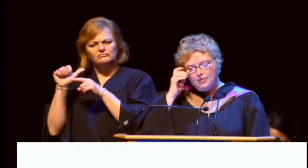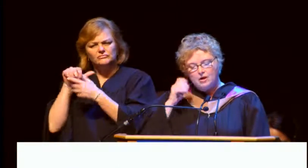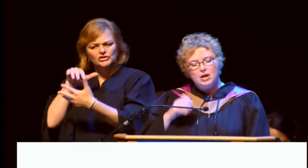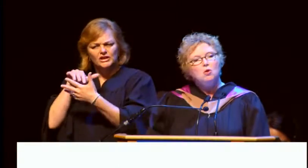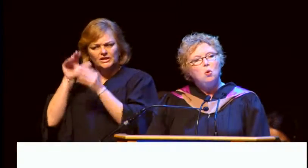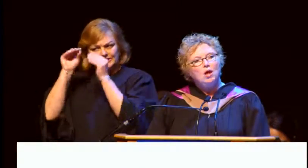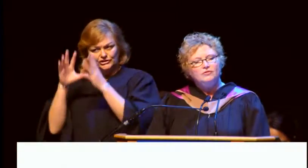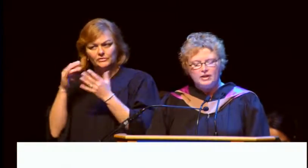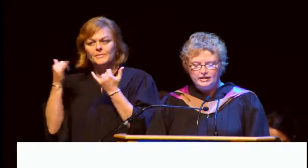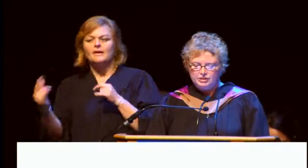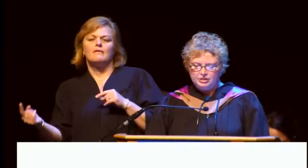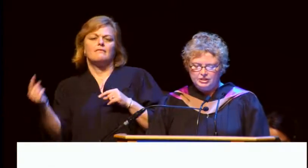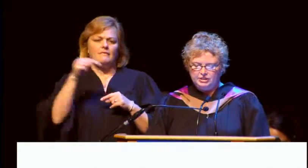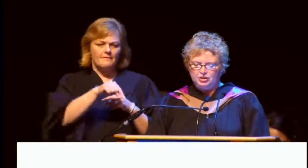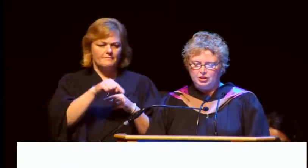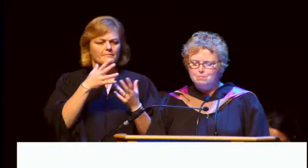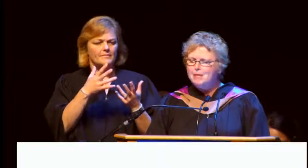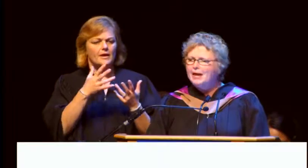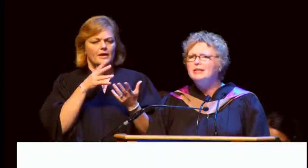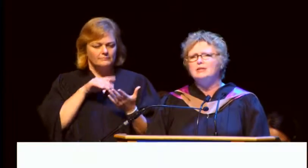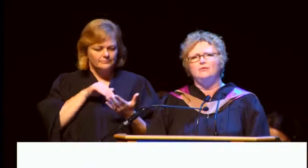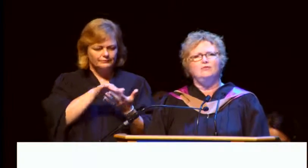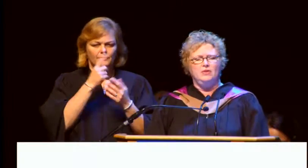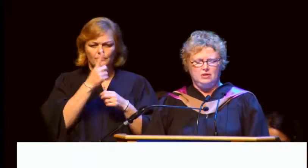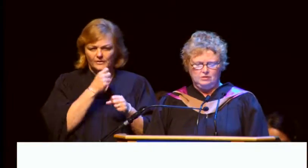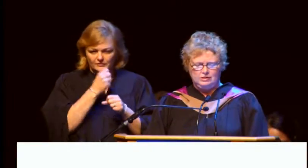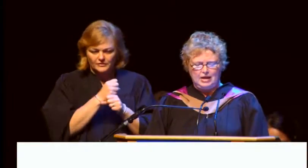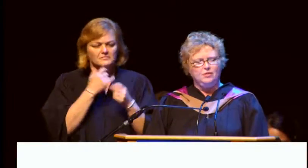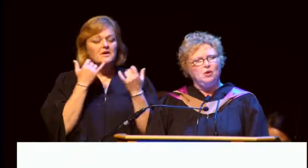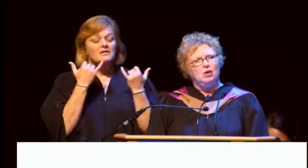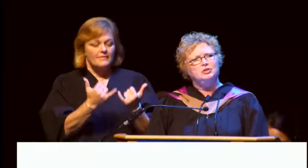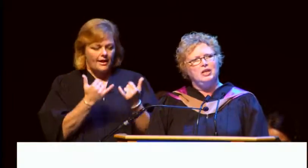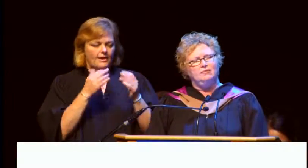THEY ARE NOW QUALIFIED TO TEACH IN MANY DIFFERENT FIELDS AT THE COLLEGE LEVEL.